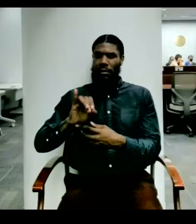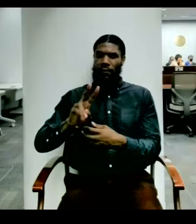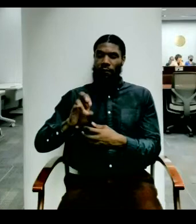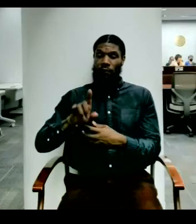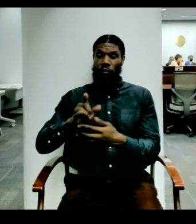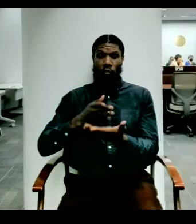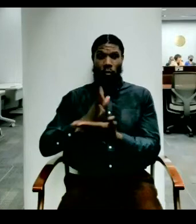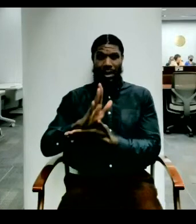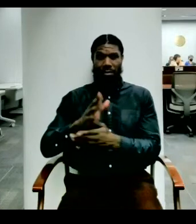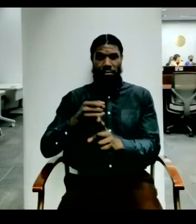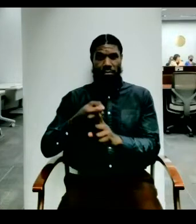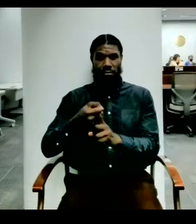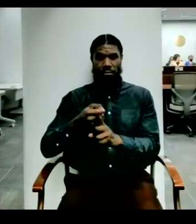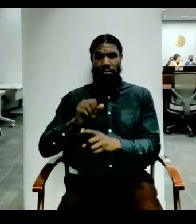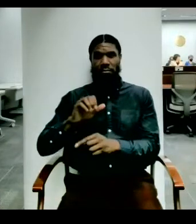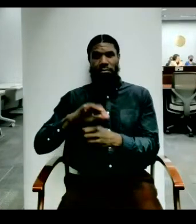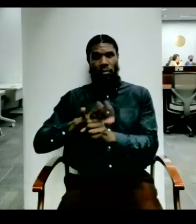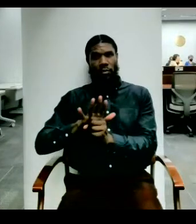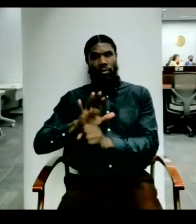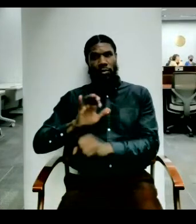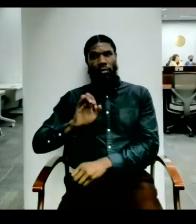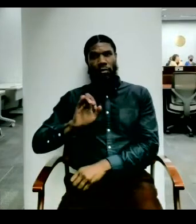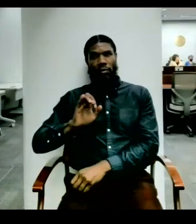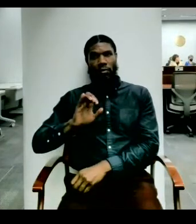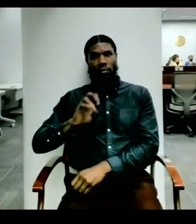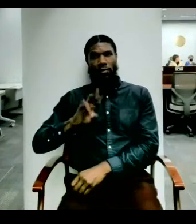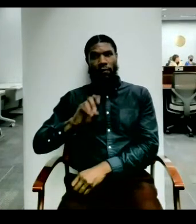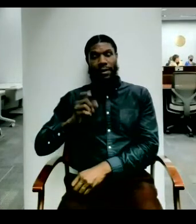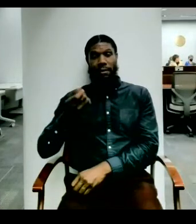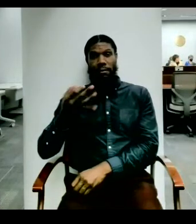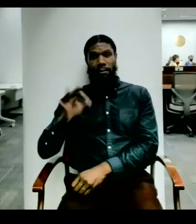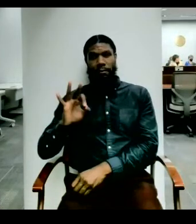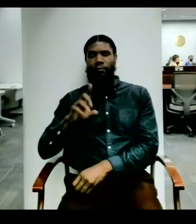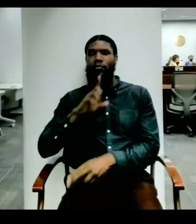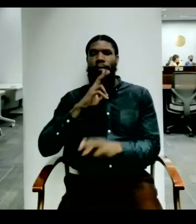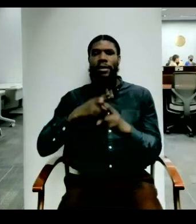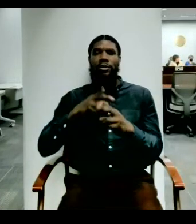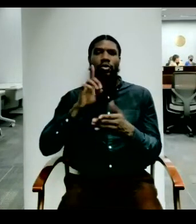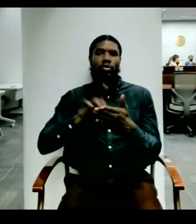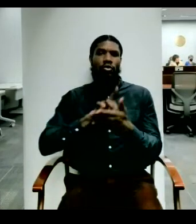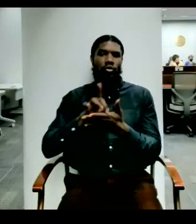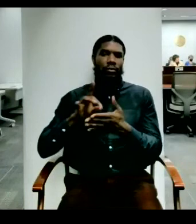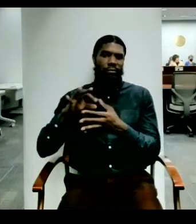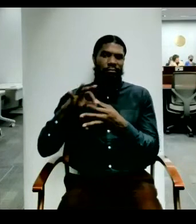You mentioned um discrimination generally with respect to um persons of Muslim faith,